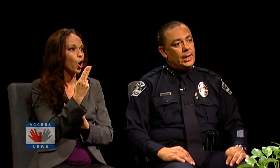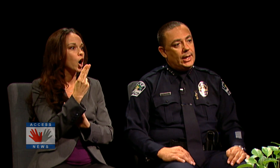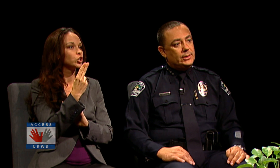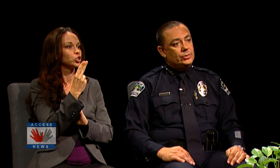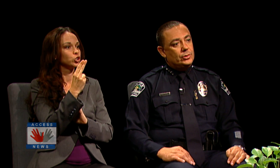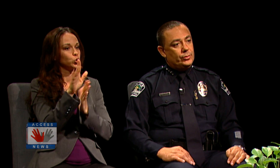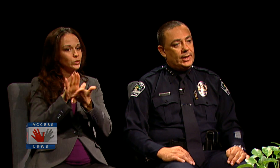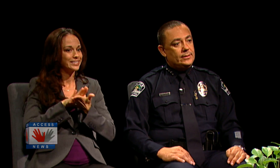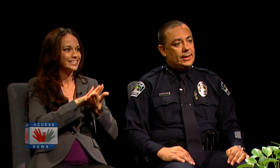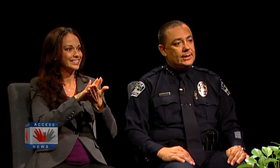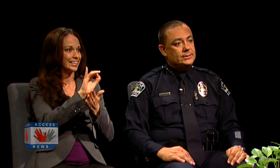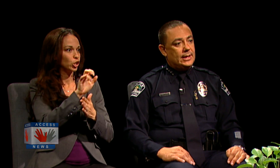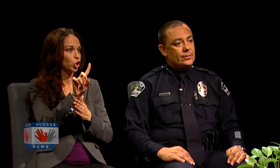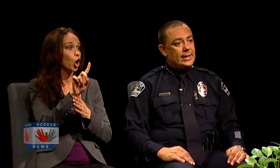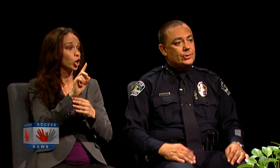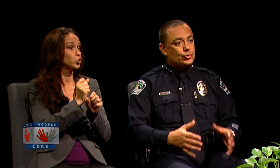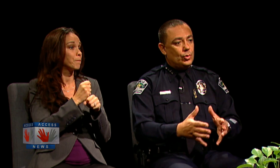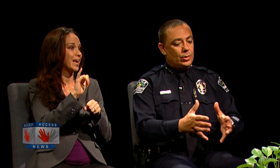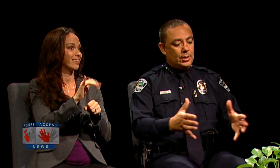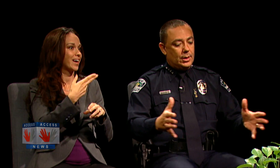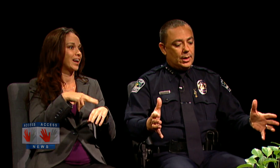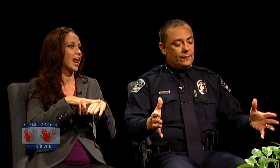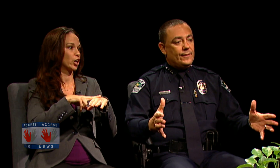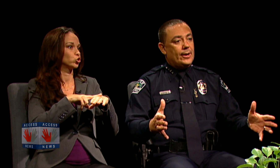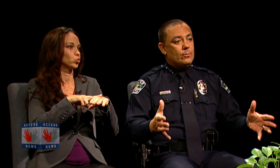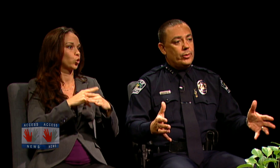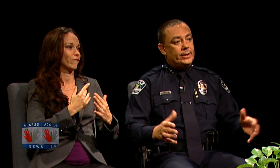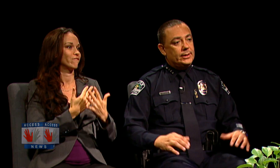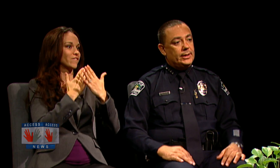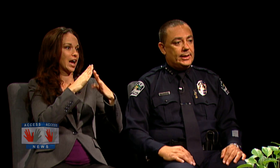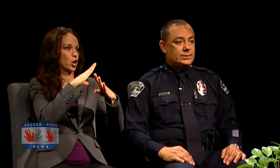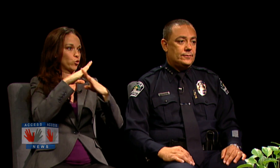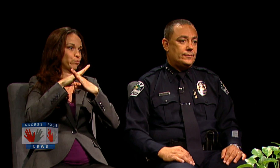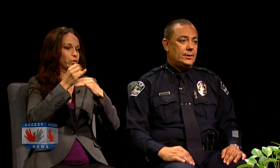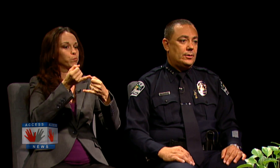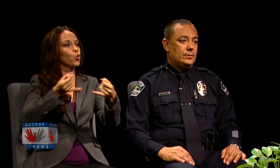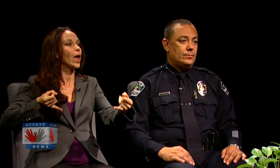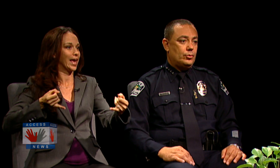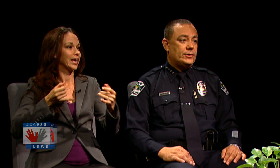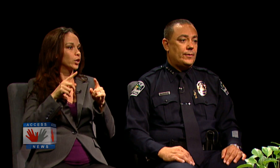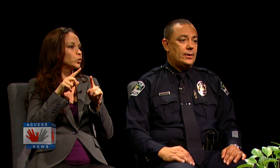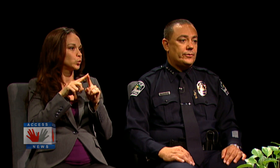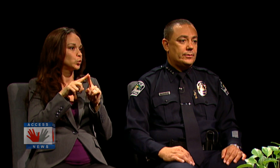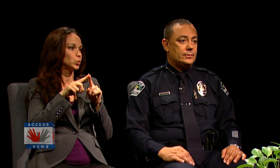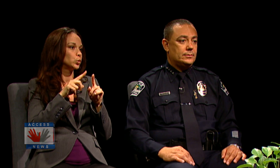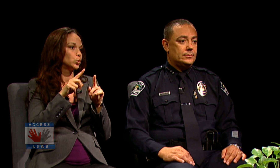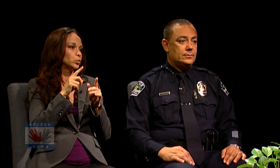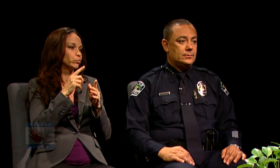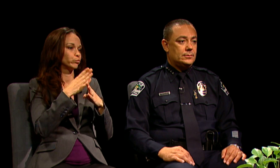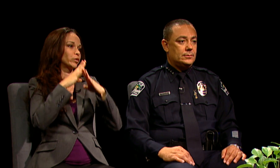AND TO CREATE THAT NATURAL FIRE BREAK IN CASE OF BRUSH FIRES.